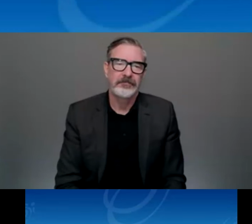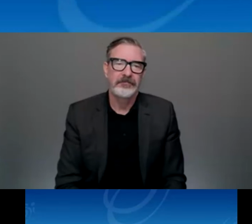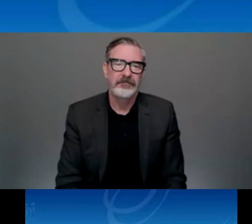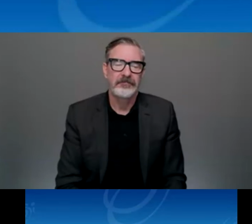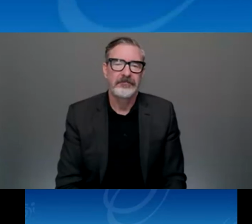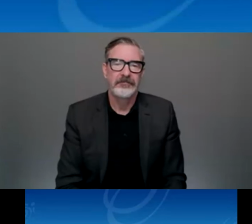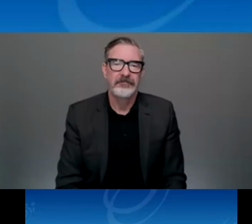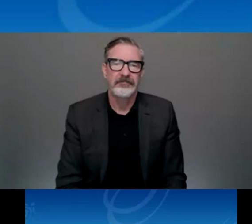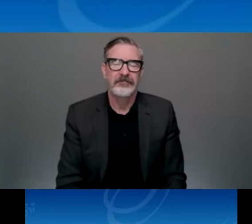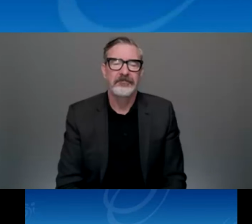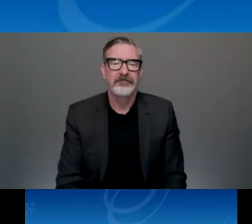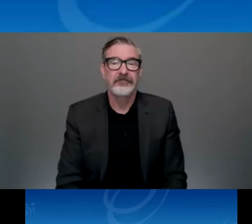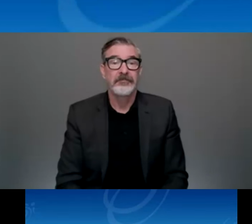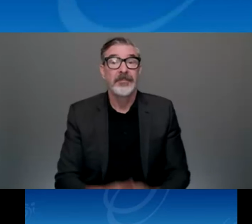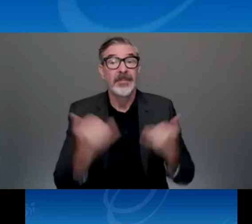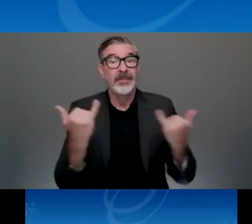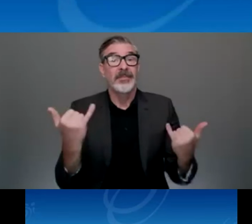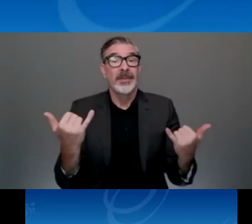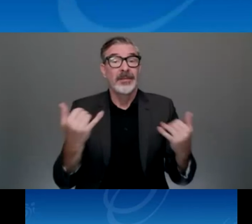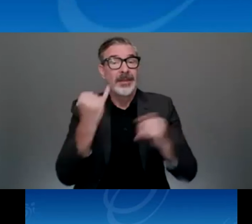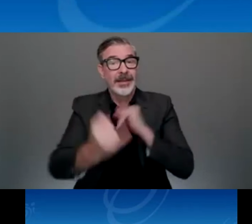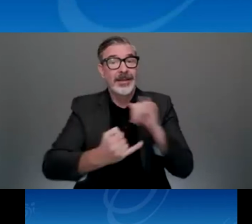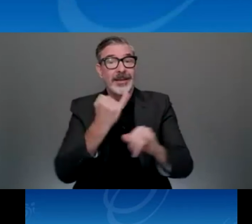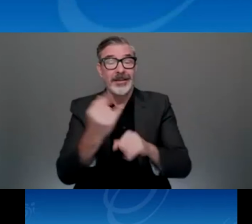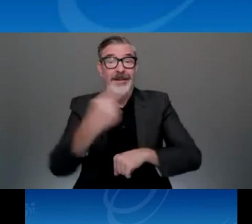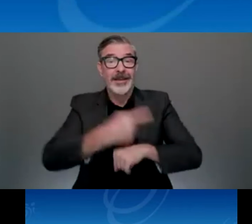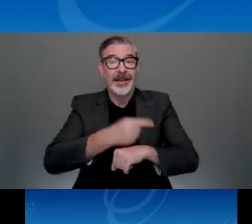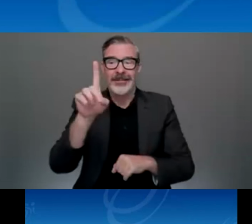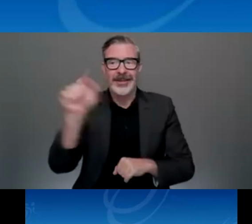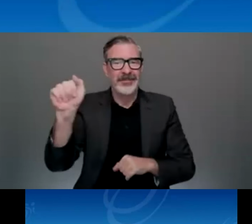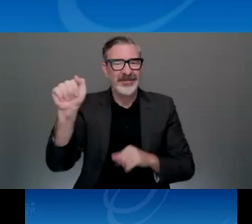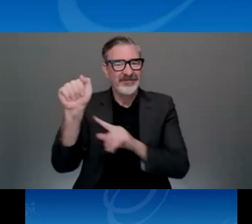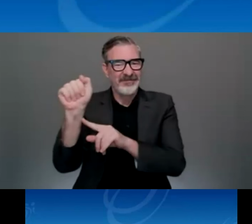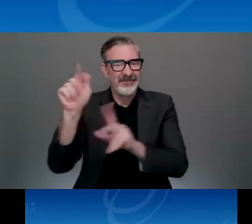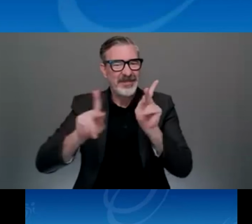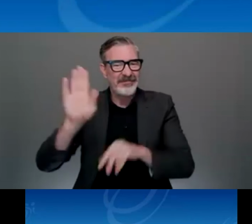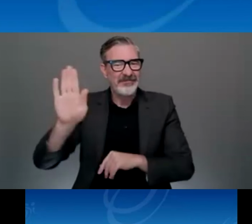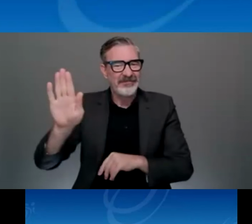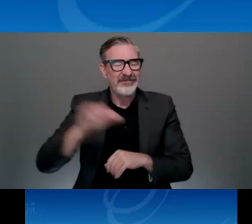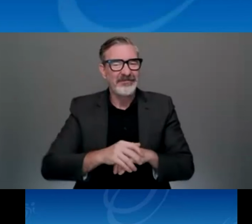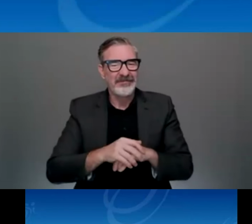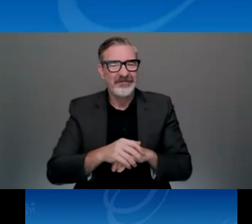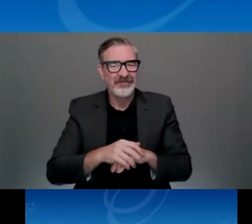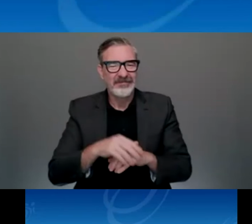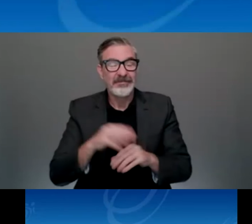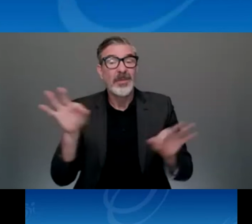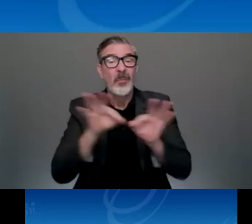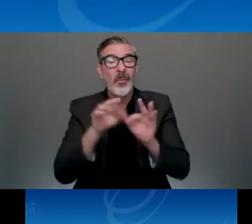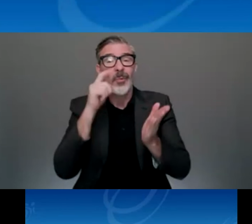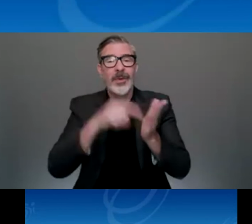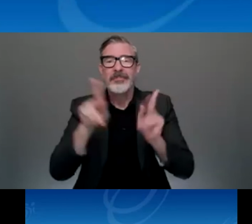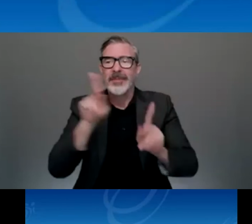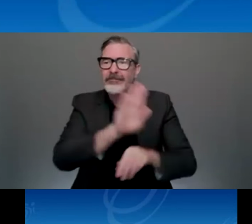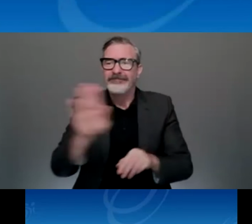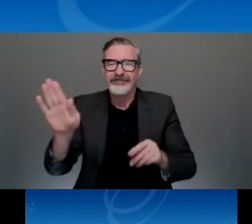Today is International Persons with Disabilities Day. It is a day to recognize the achievements and contributions of people